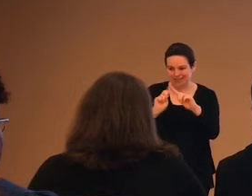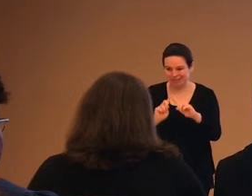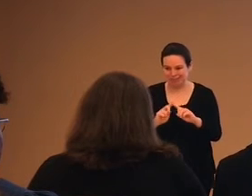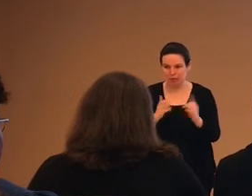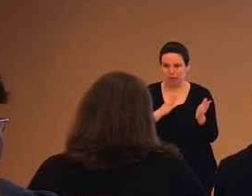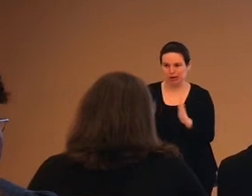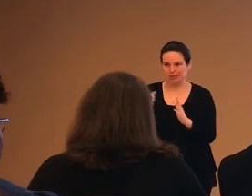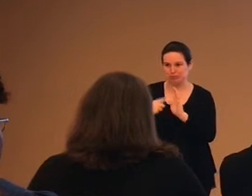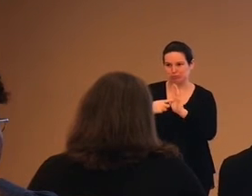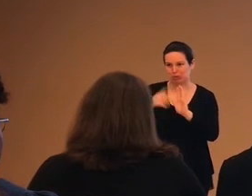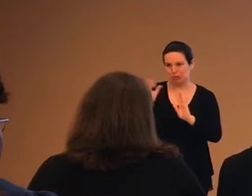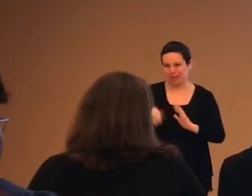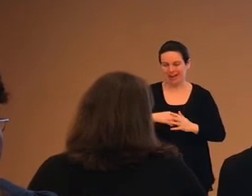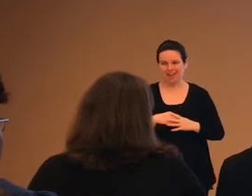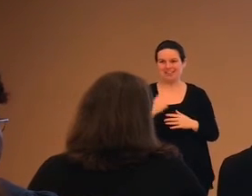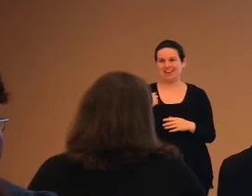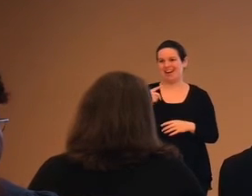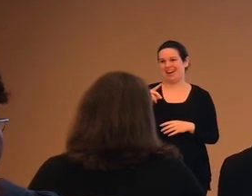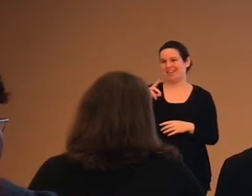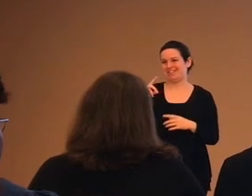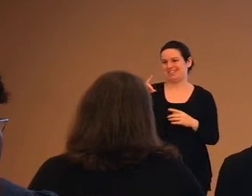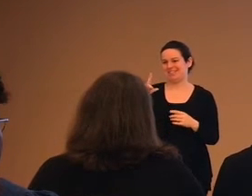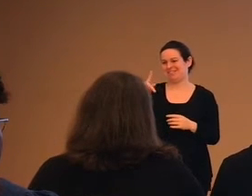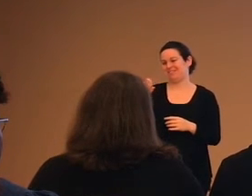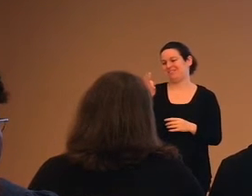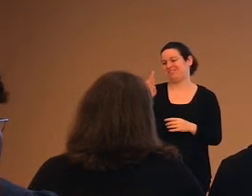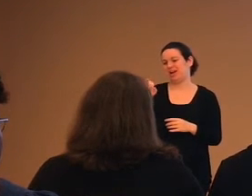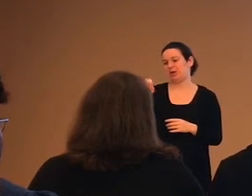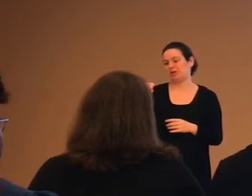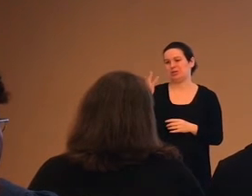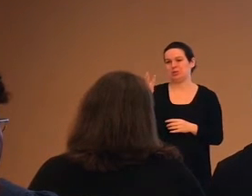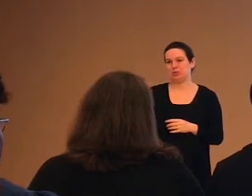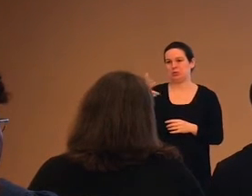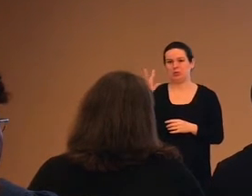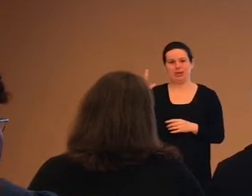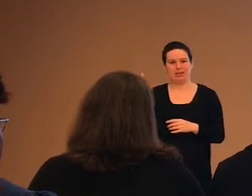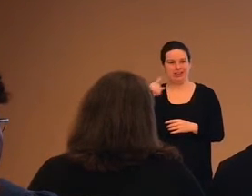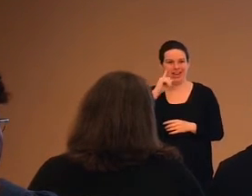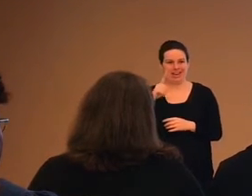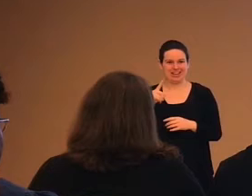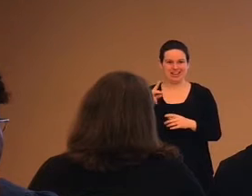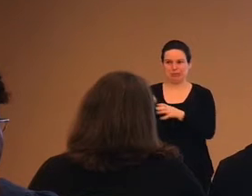That as a ferris wheel and the fact that the car writes itself over the top of the curve